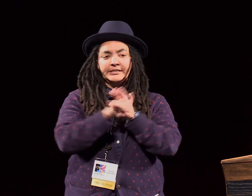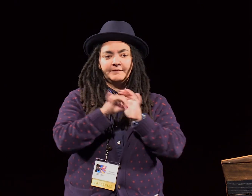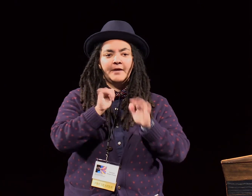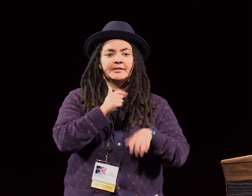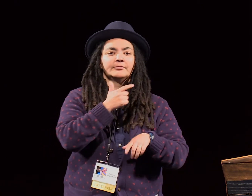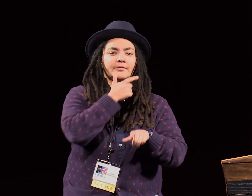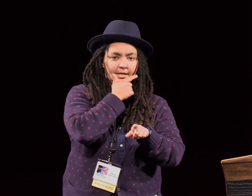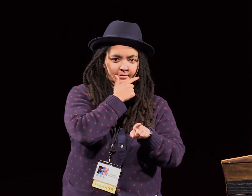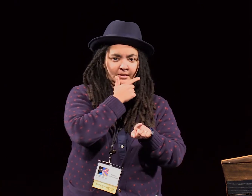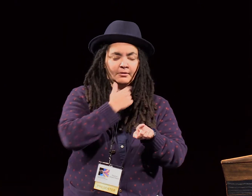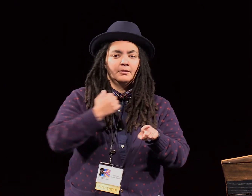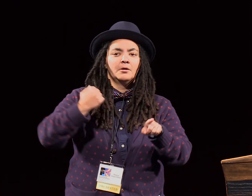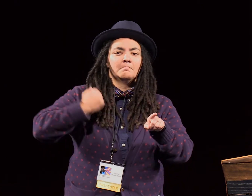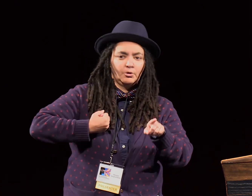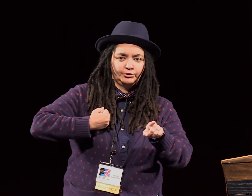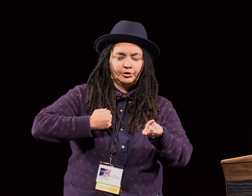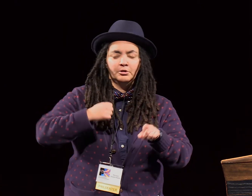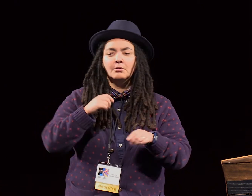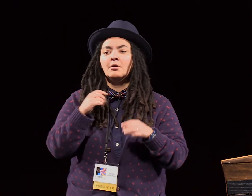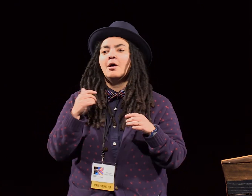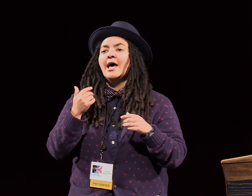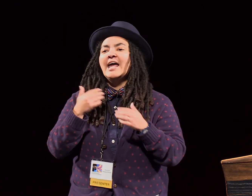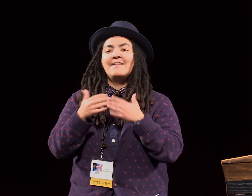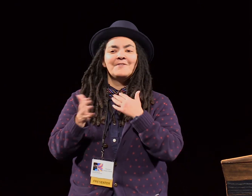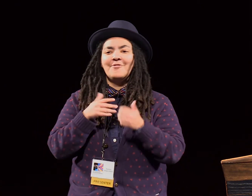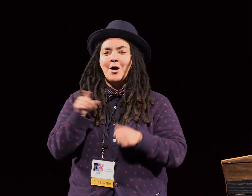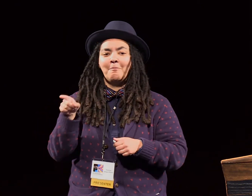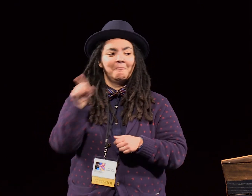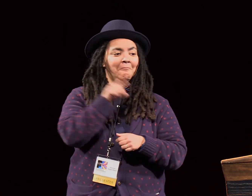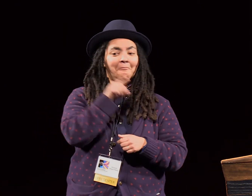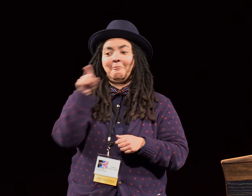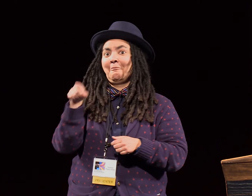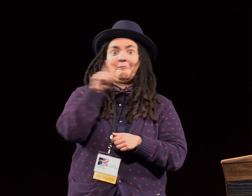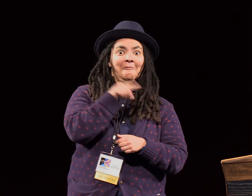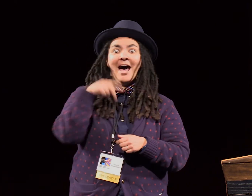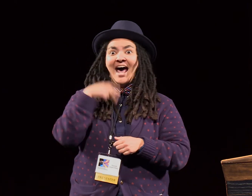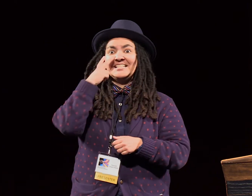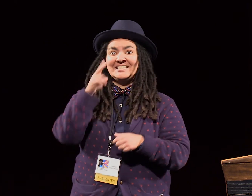These specific research participants do identify as lesbian or butch.